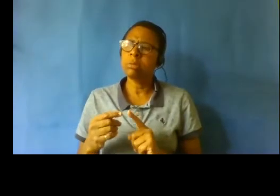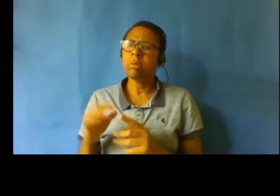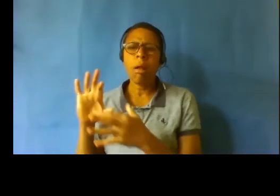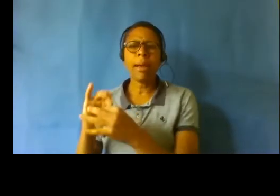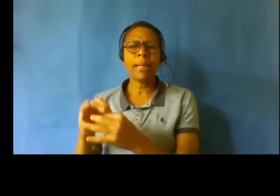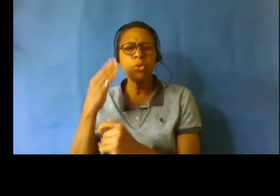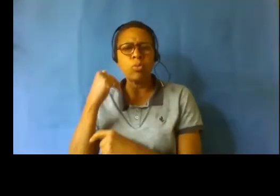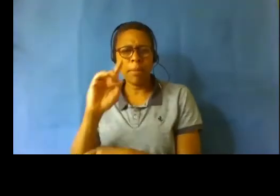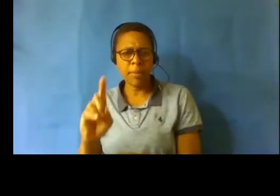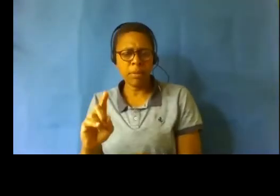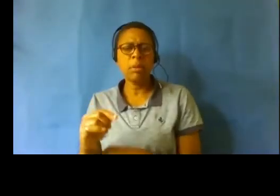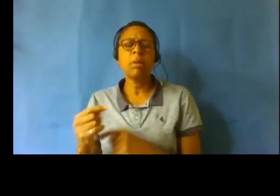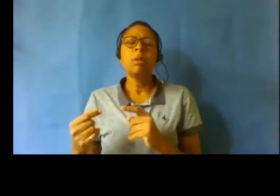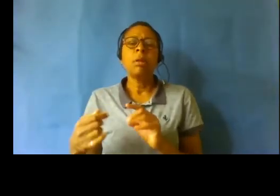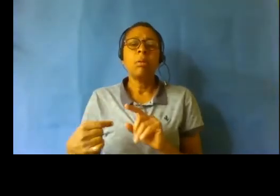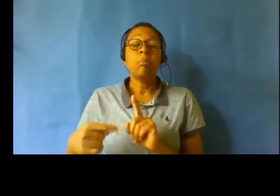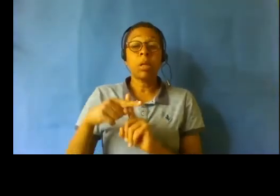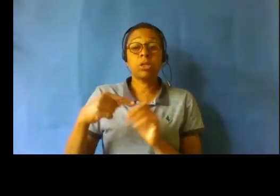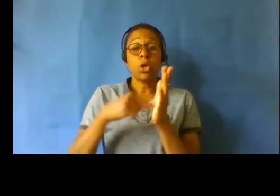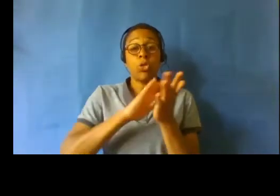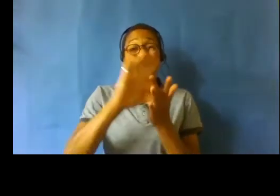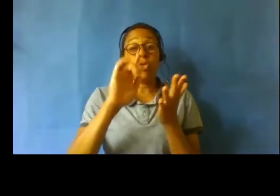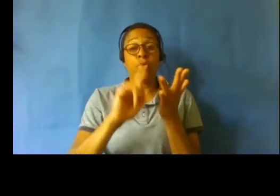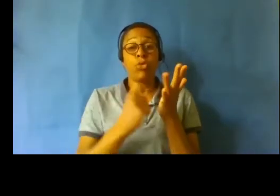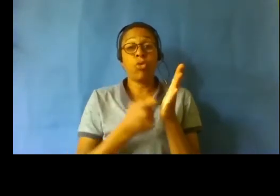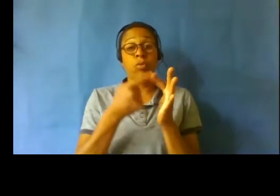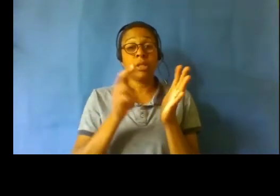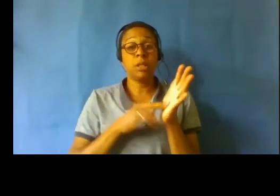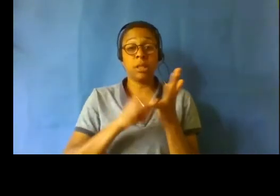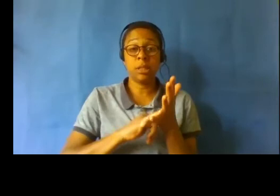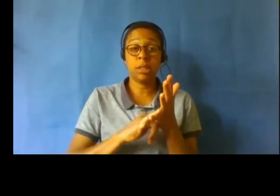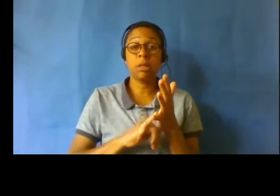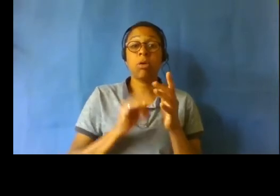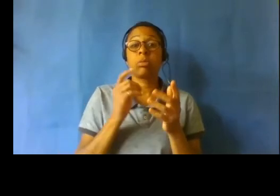more on variant social and ethnic cultural determinants of drug treatment